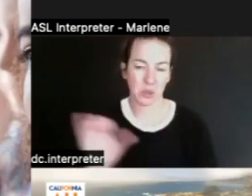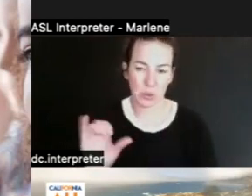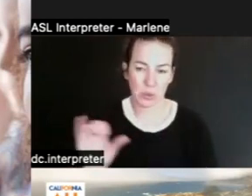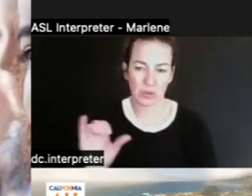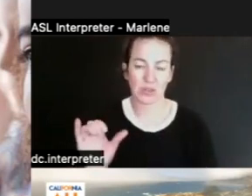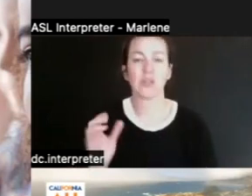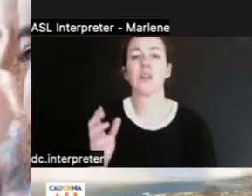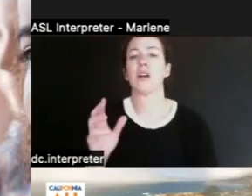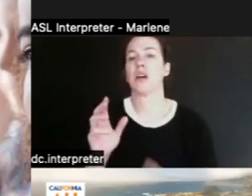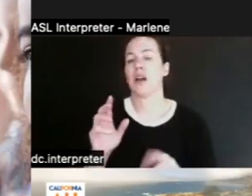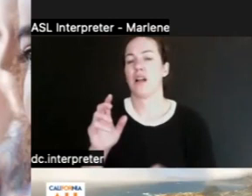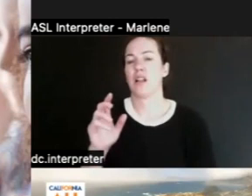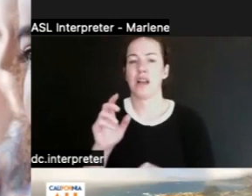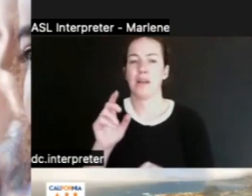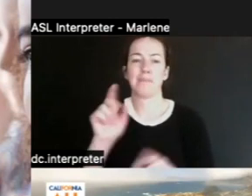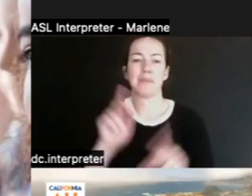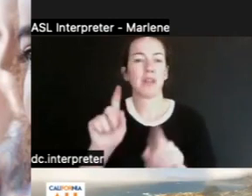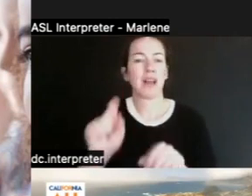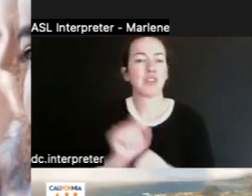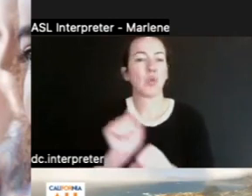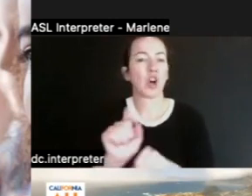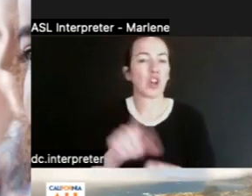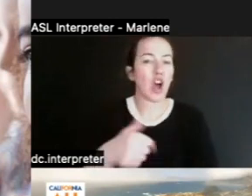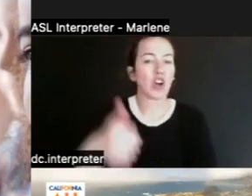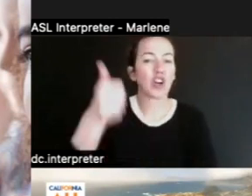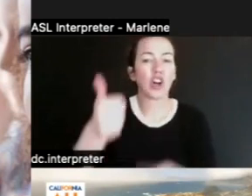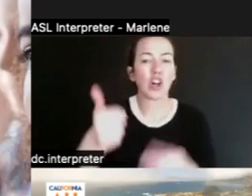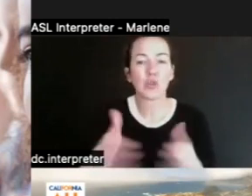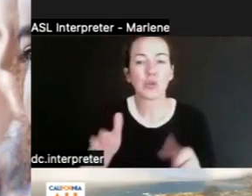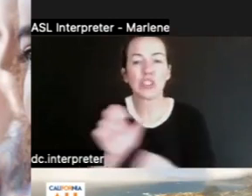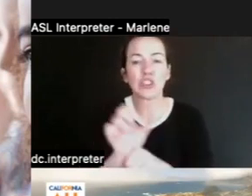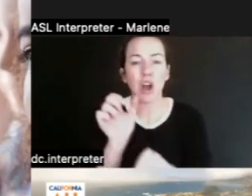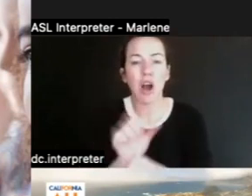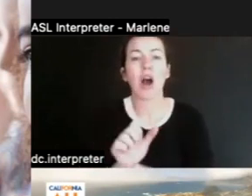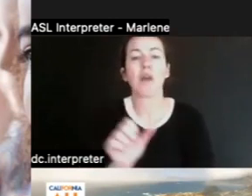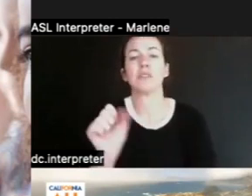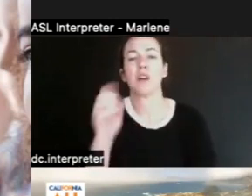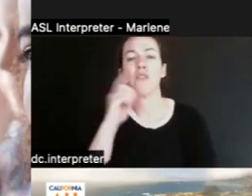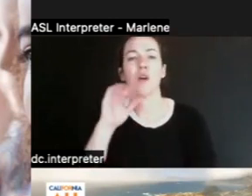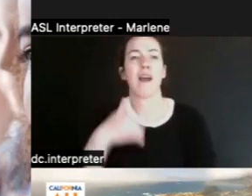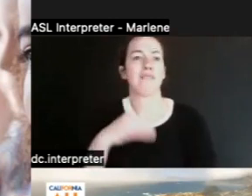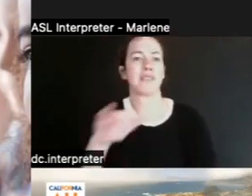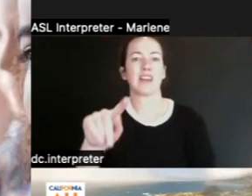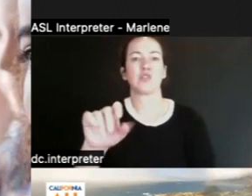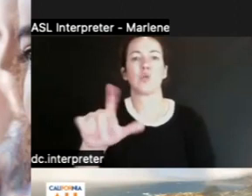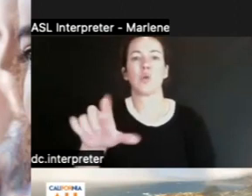to work longer, they're also losing their jobs. So for them to have the tools and their access to,